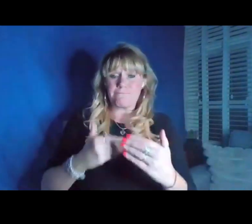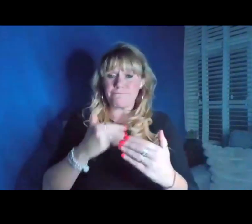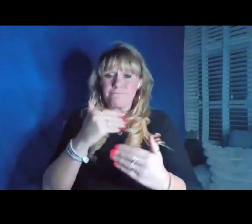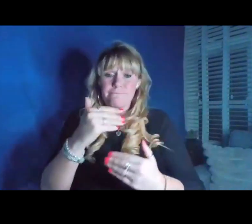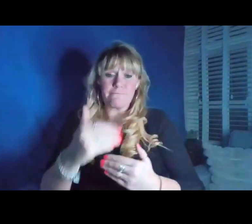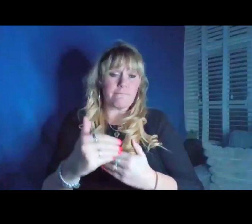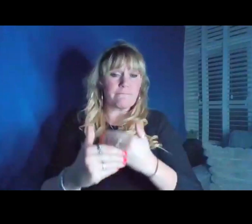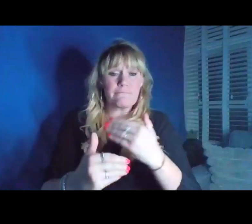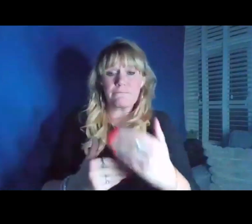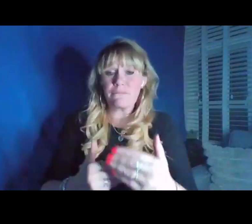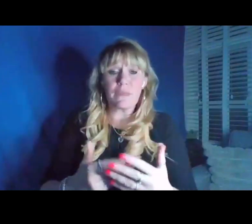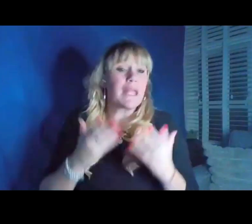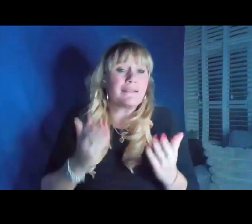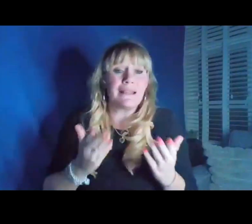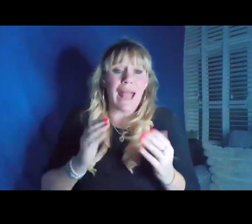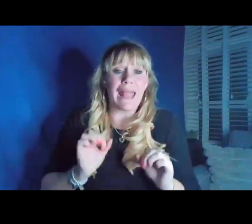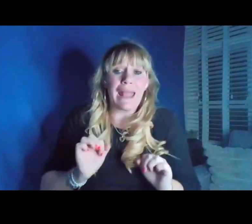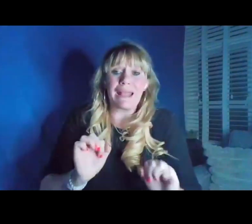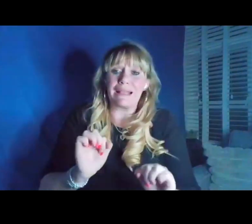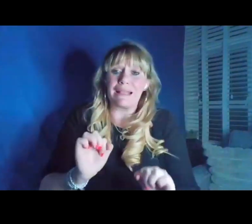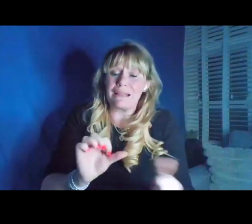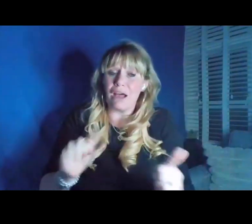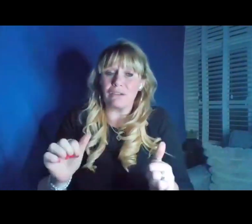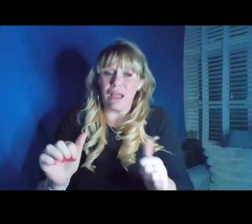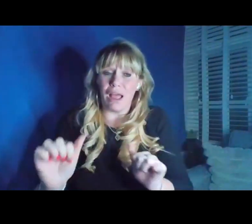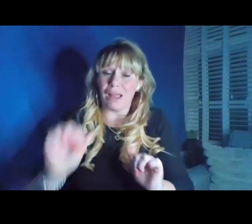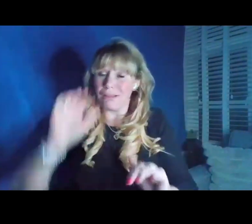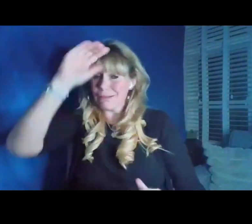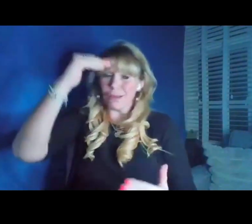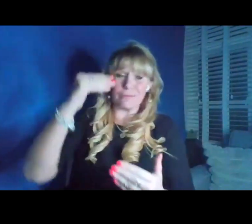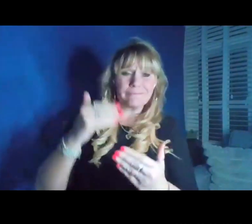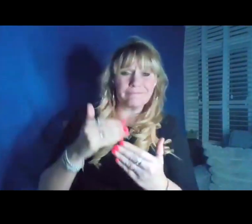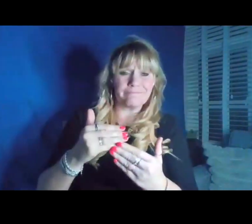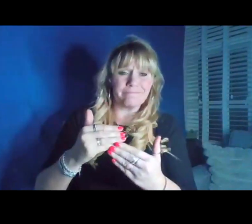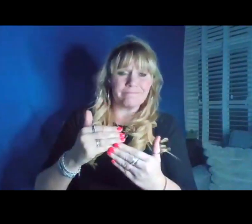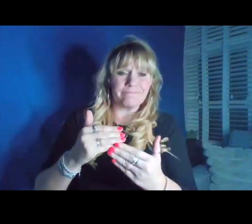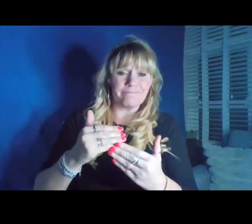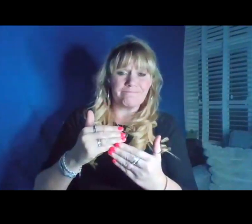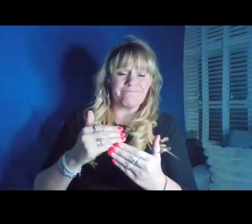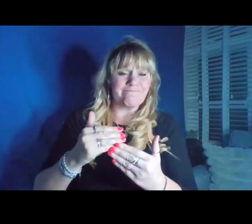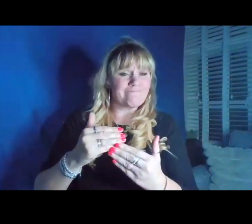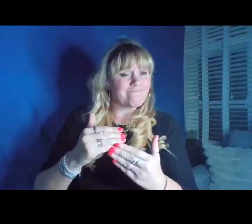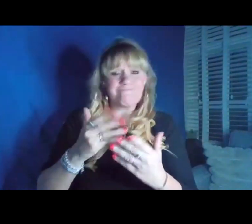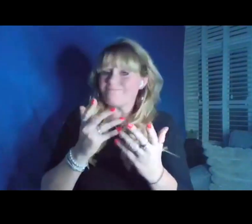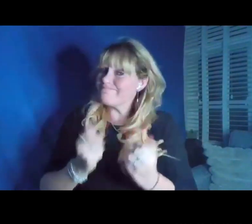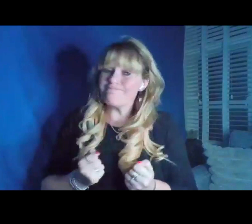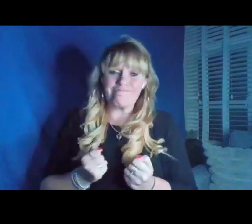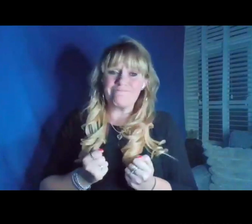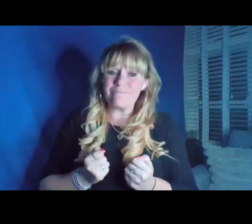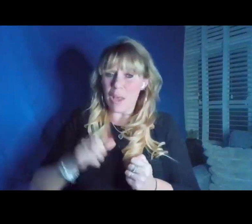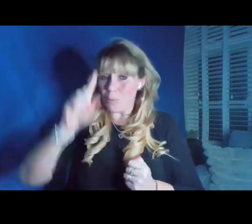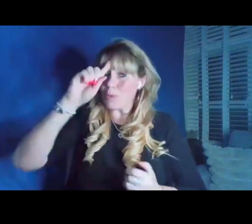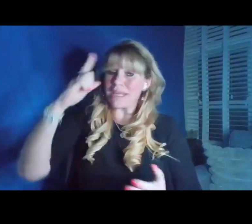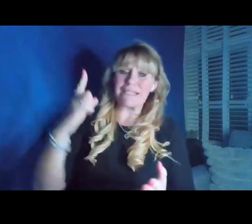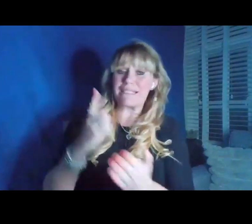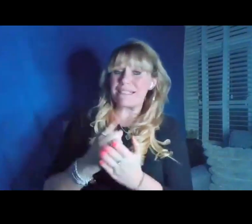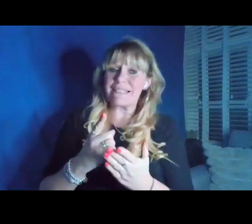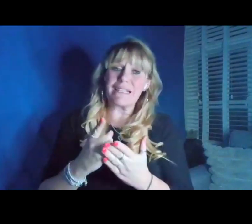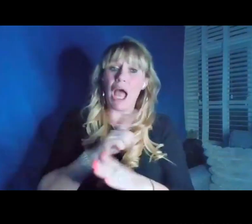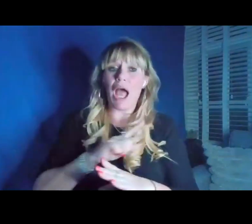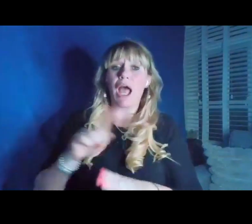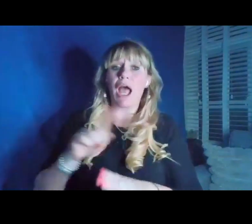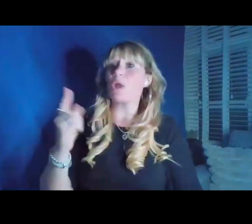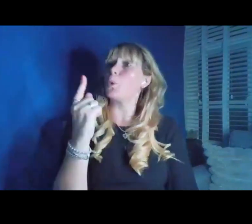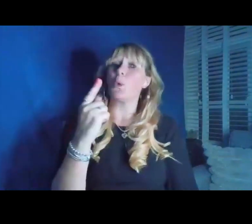they support us, but exclude us.